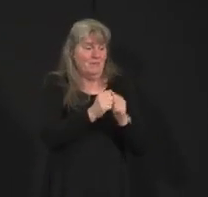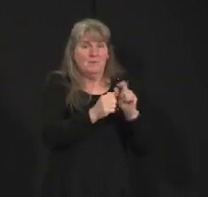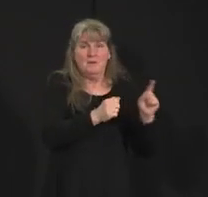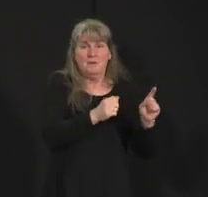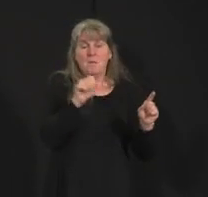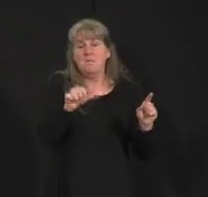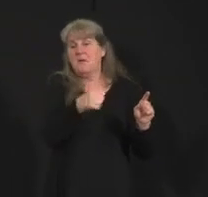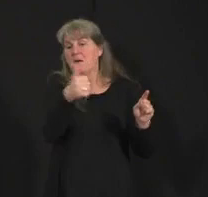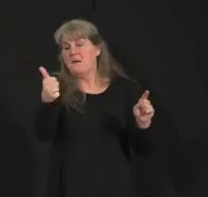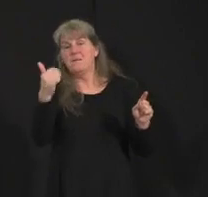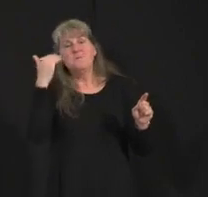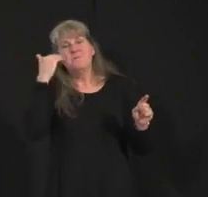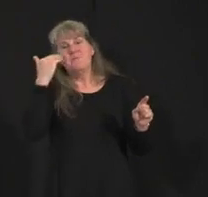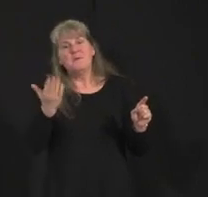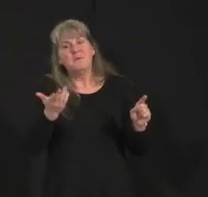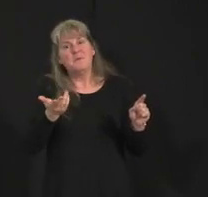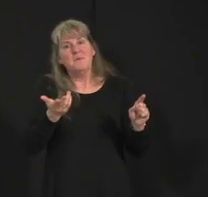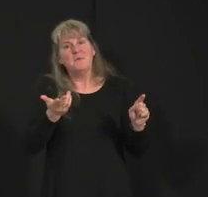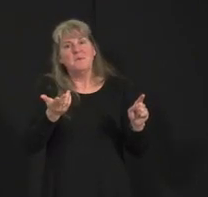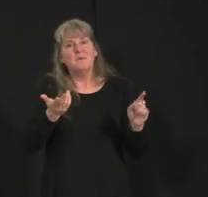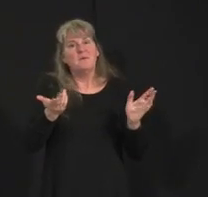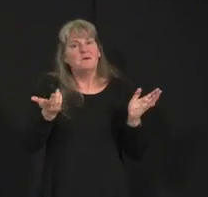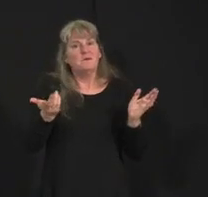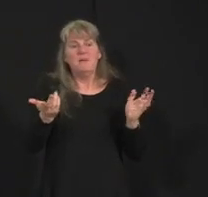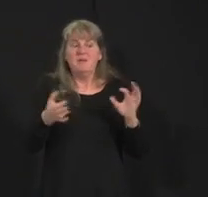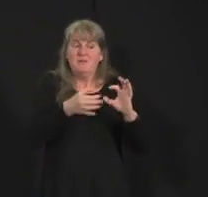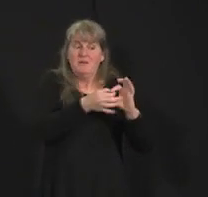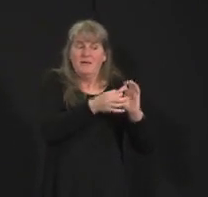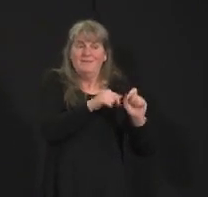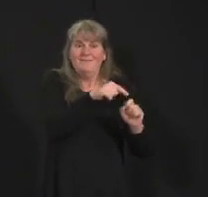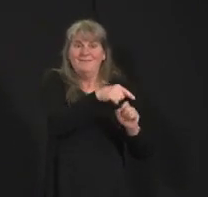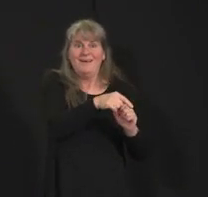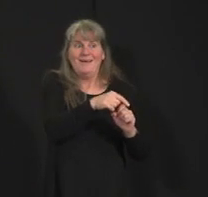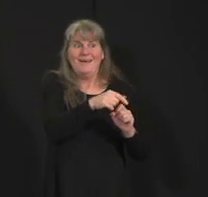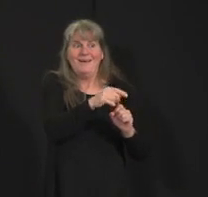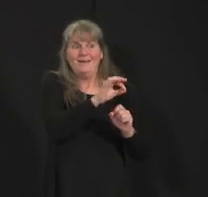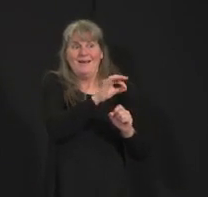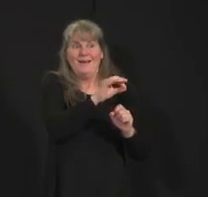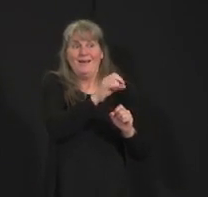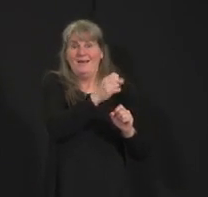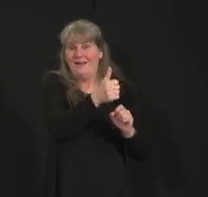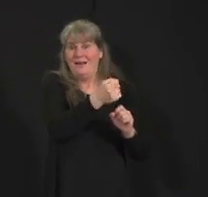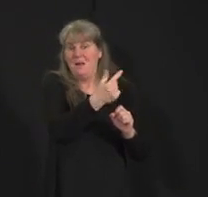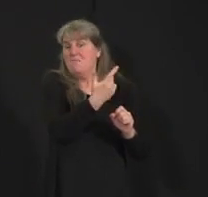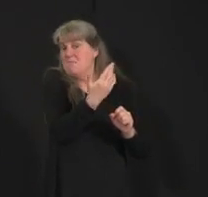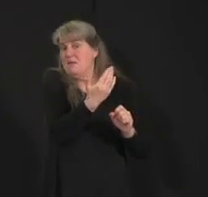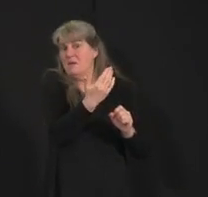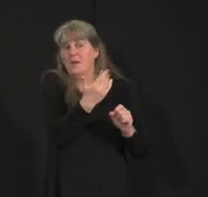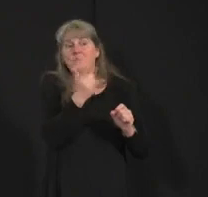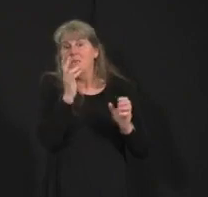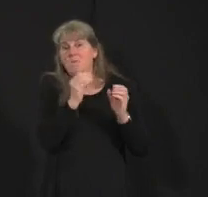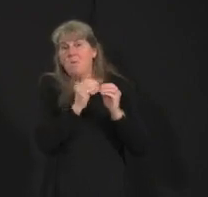investigations for numbers relating to these in the days to come.